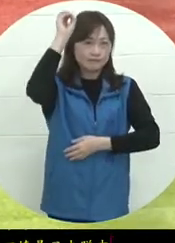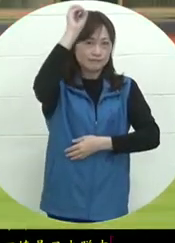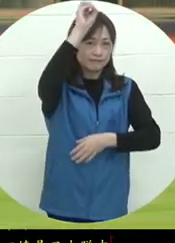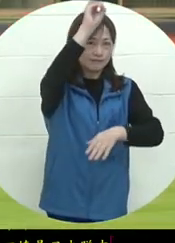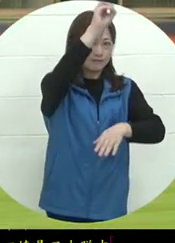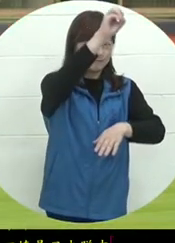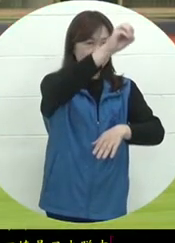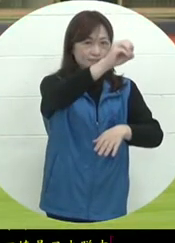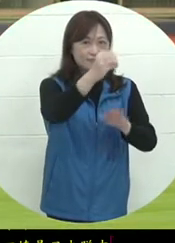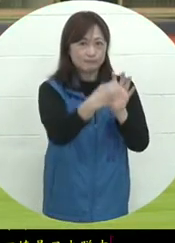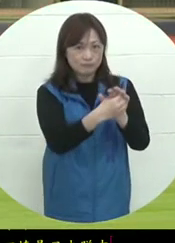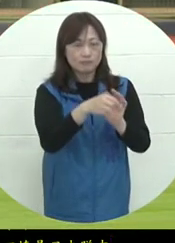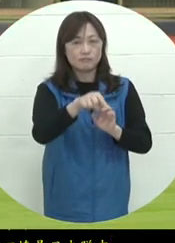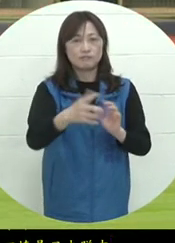cannot be executed at this time.